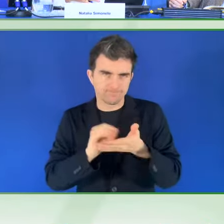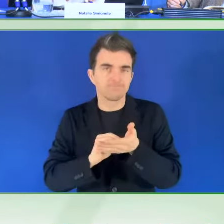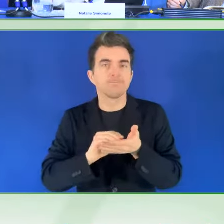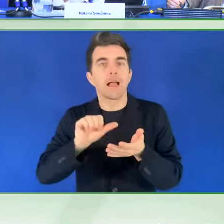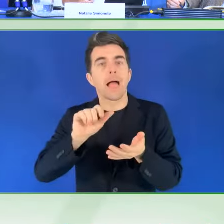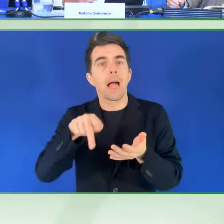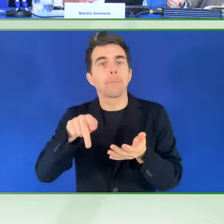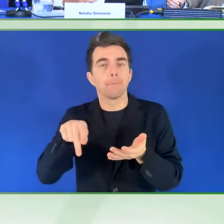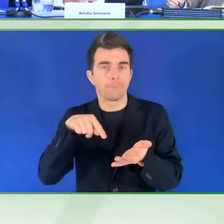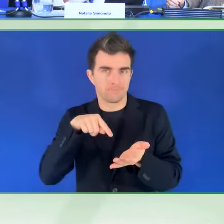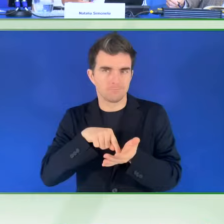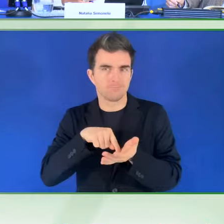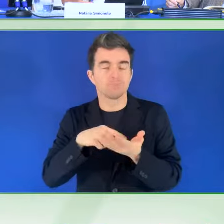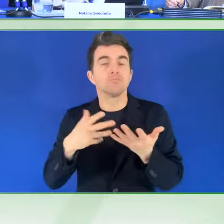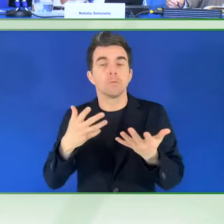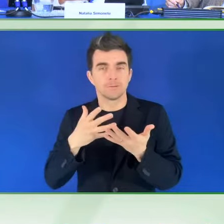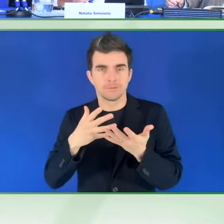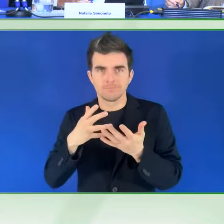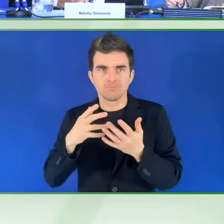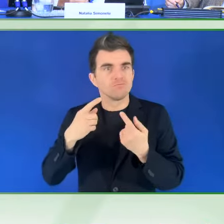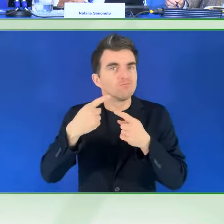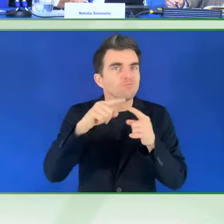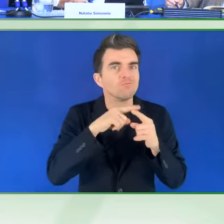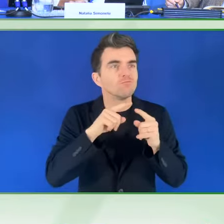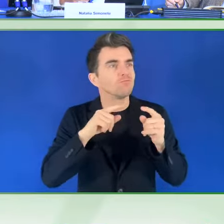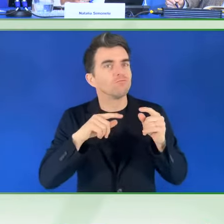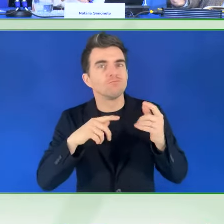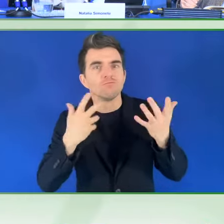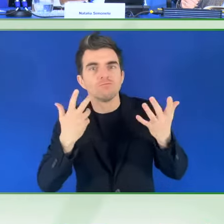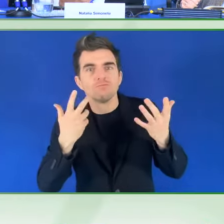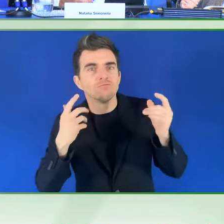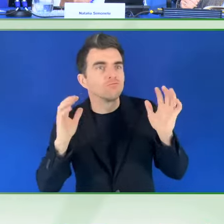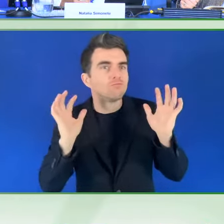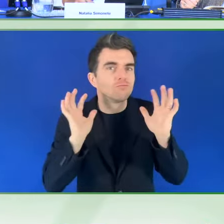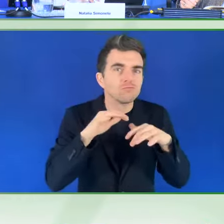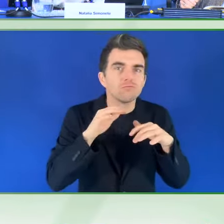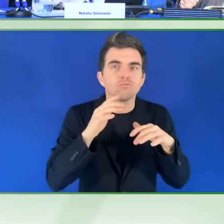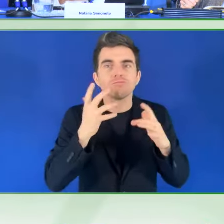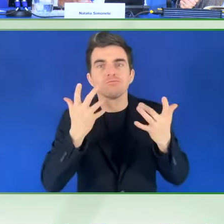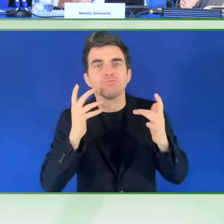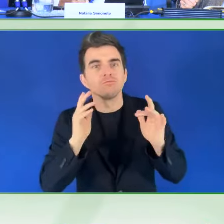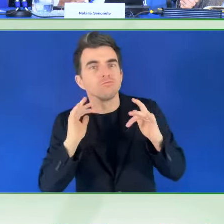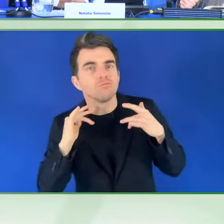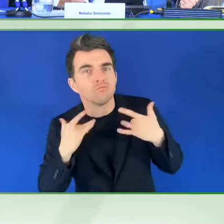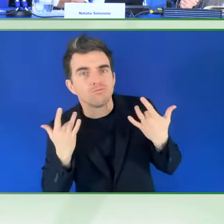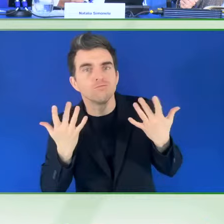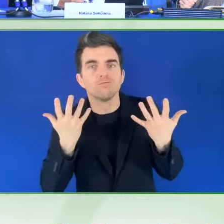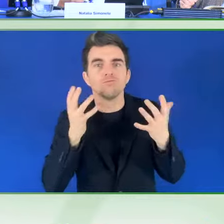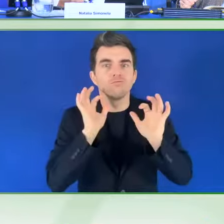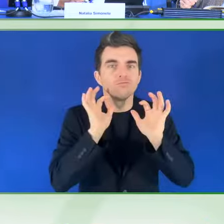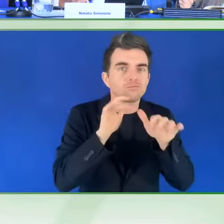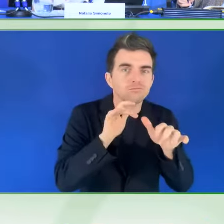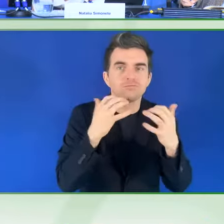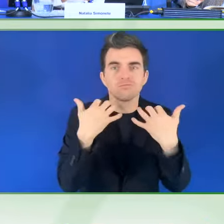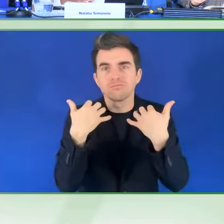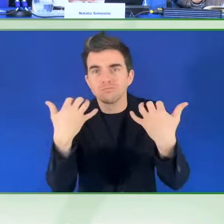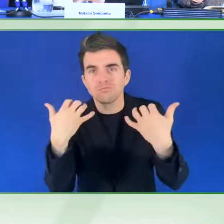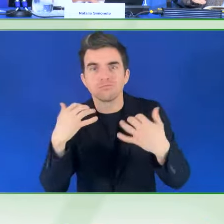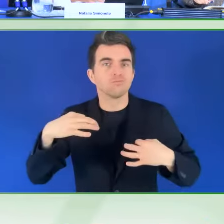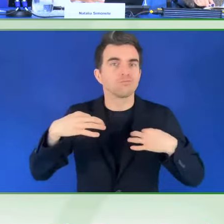I have worked with people with disabilities for 25 years, developing inclusive education,